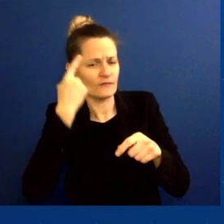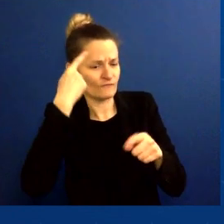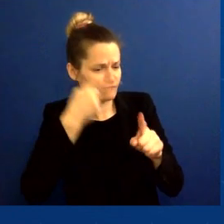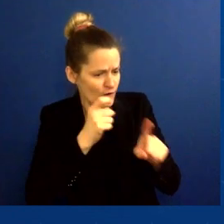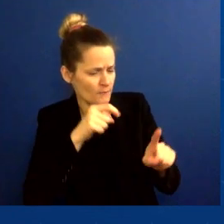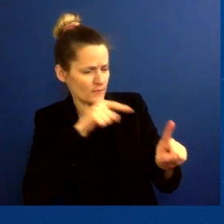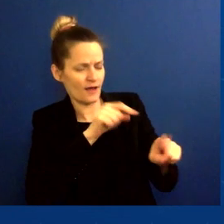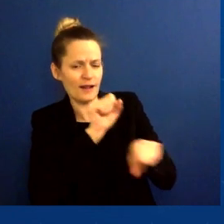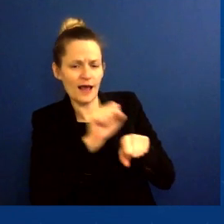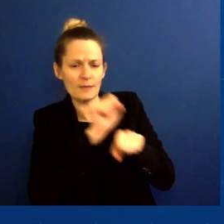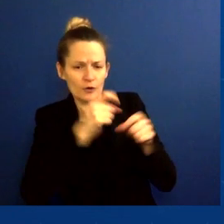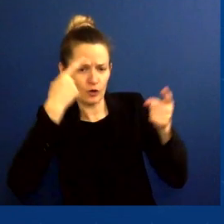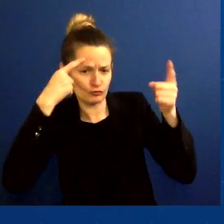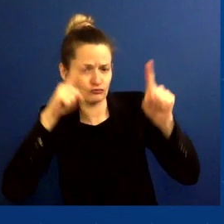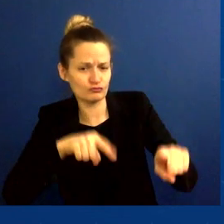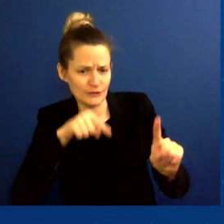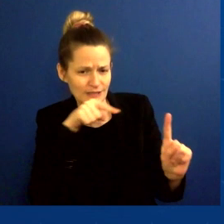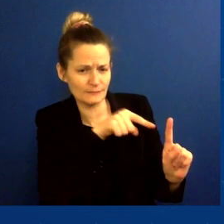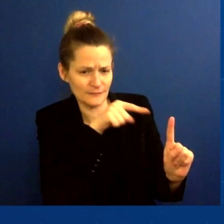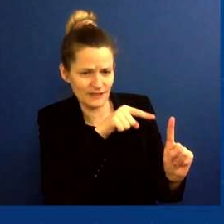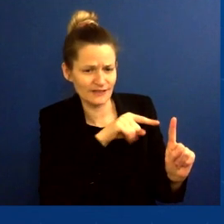guarantee great projects and good jobs.